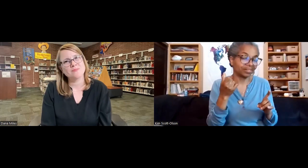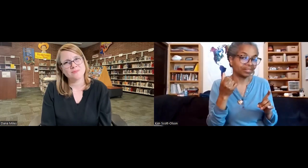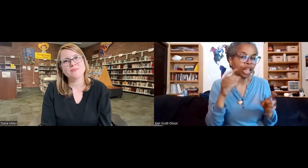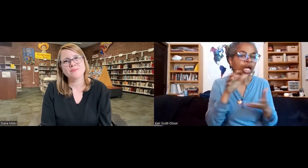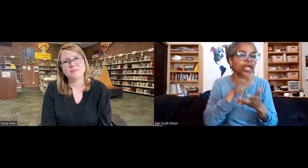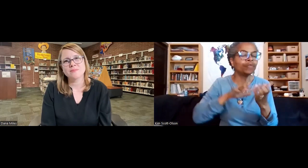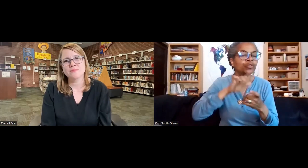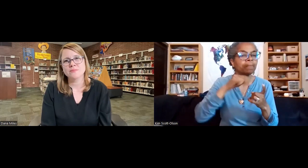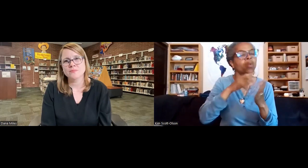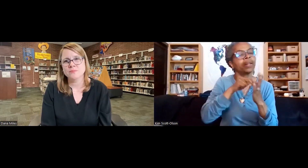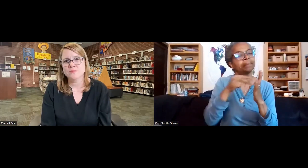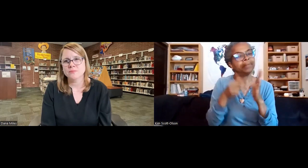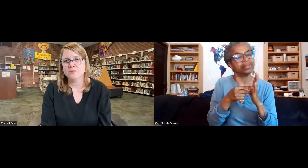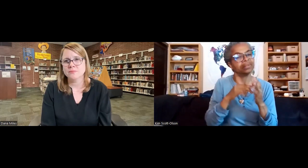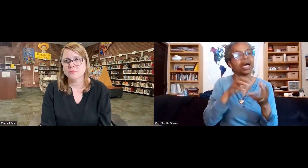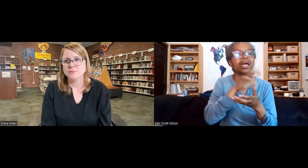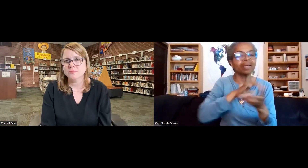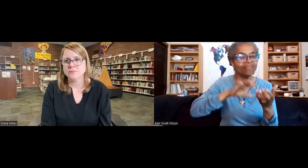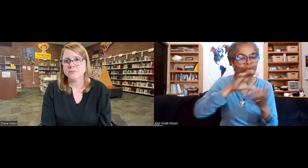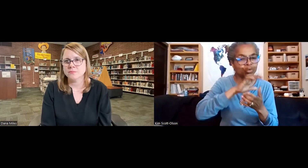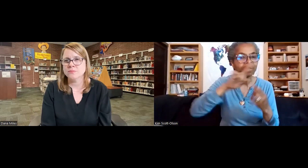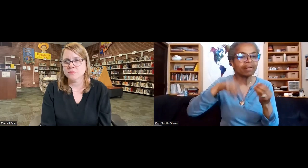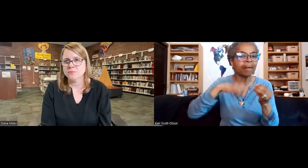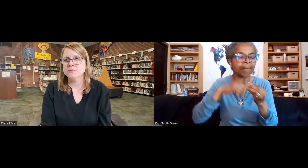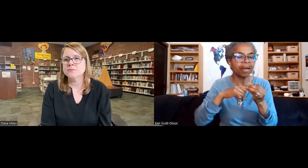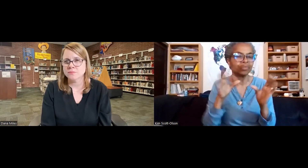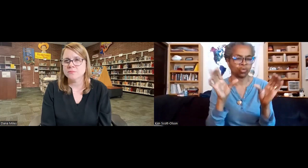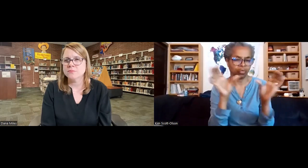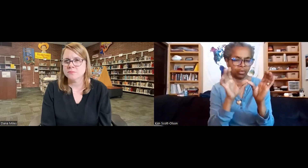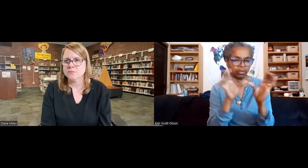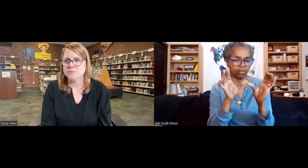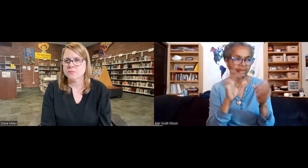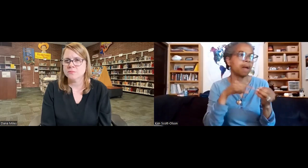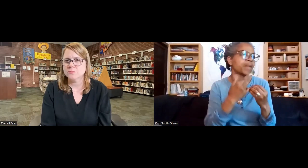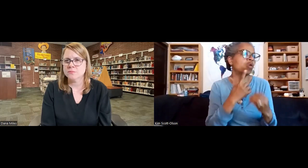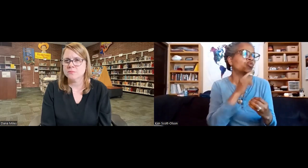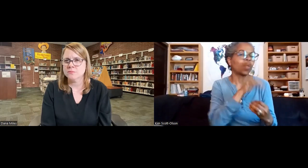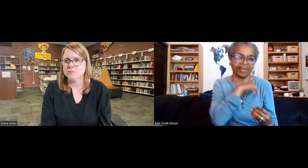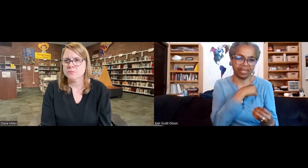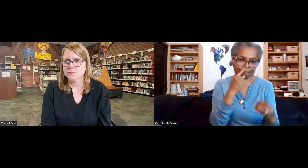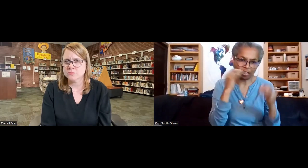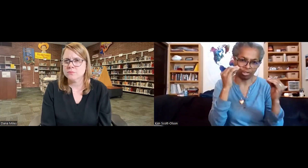and this was the wrong place for them. There was confusion about what it meant, confusion about credentials,